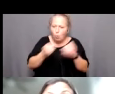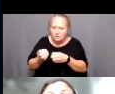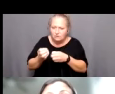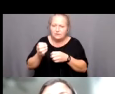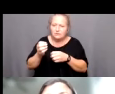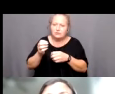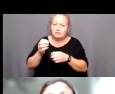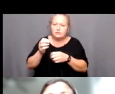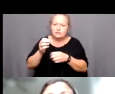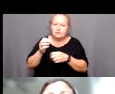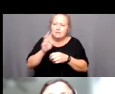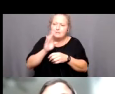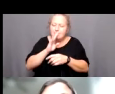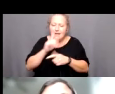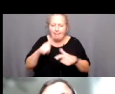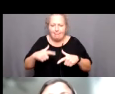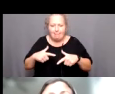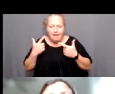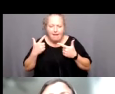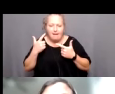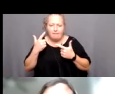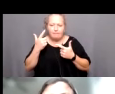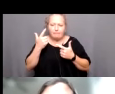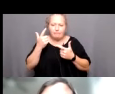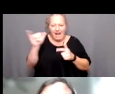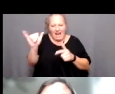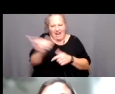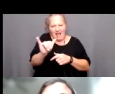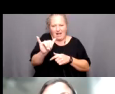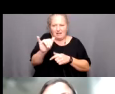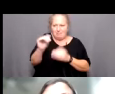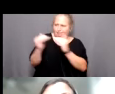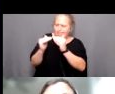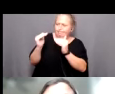and live like the workers that we are trying to protect. and while this